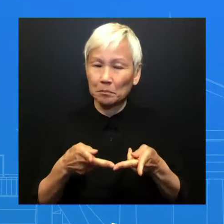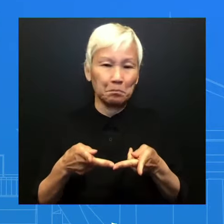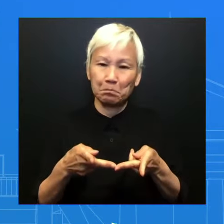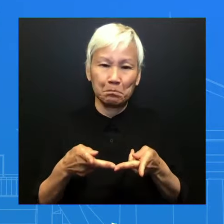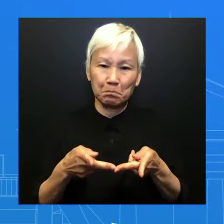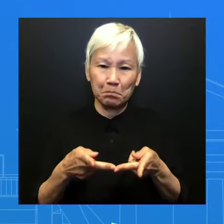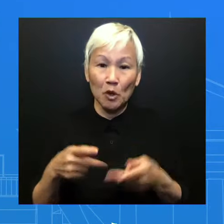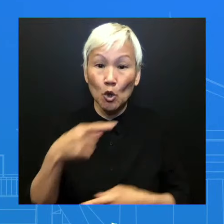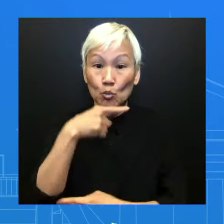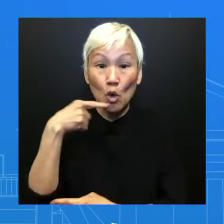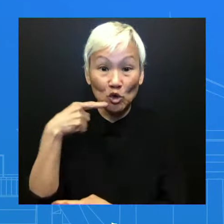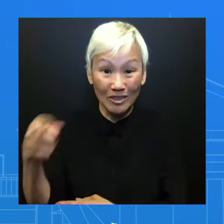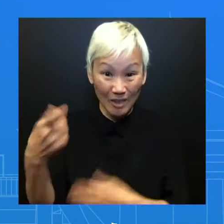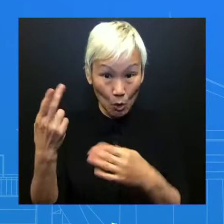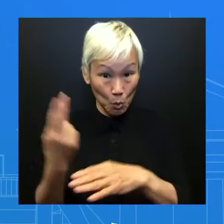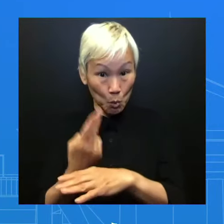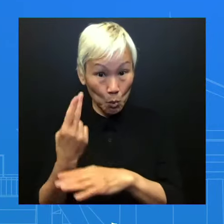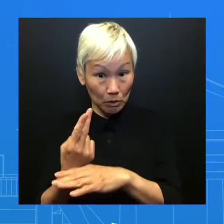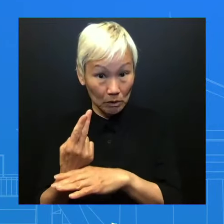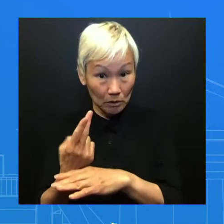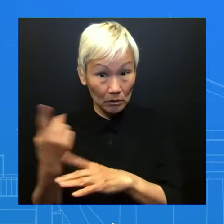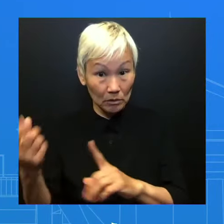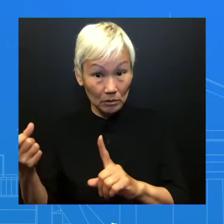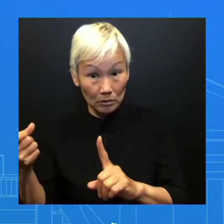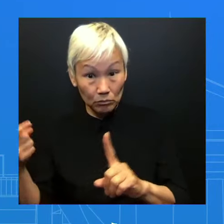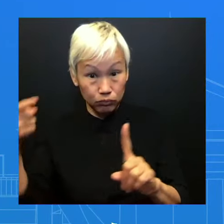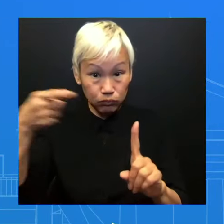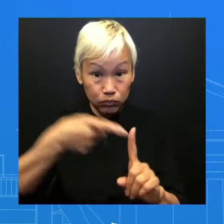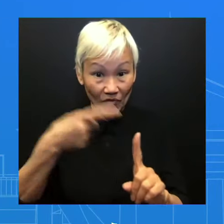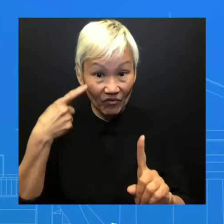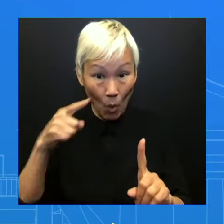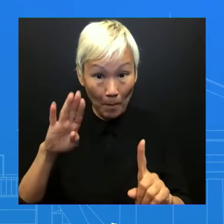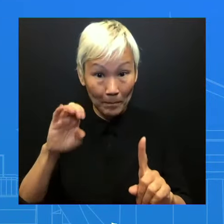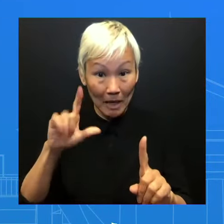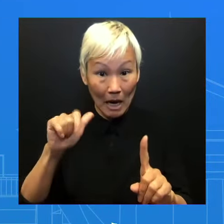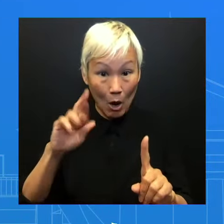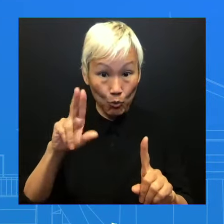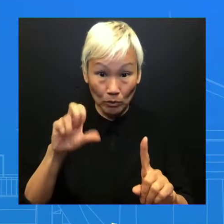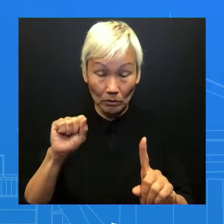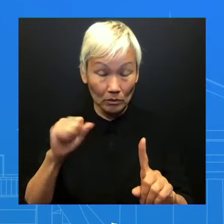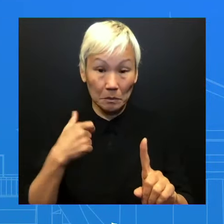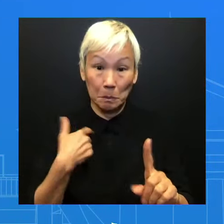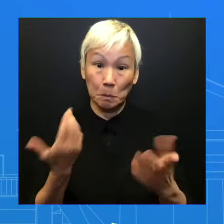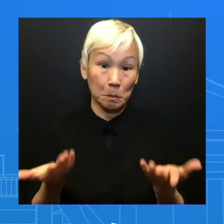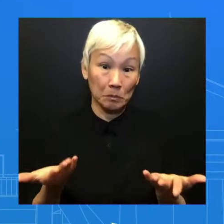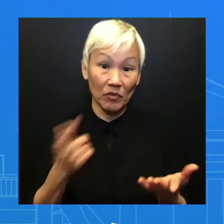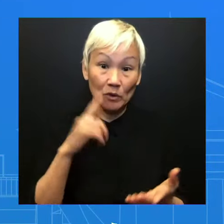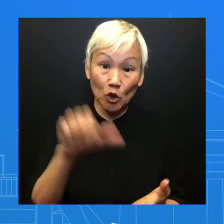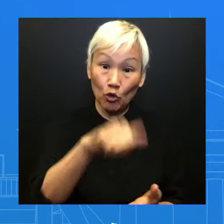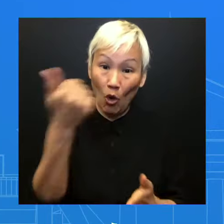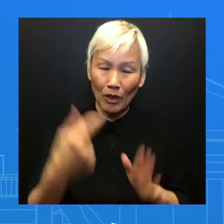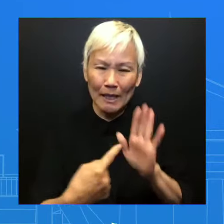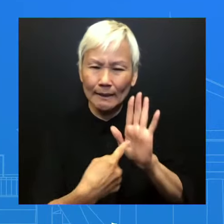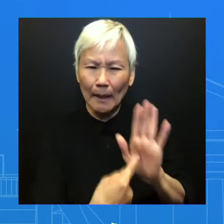Speaking to that particular issue, this is yet another example of making irresponsible